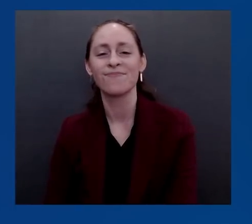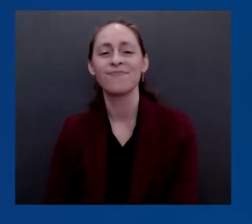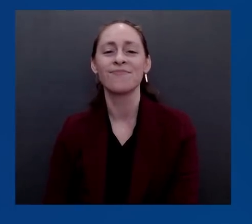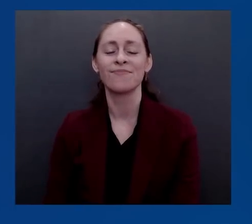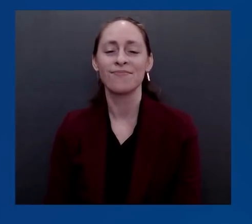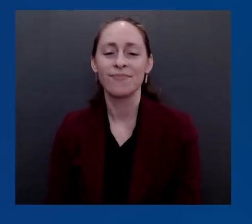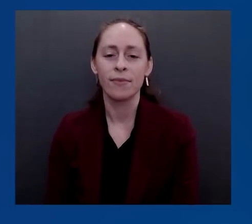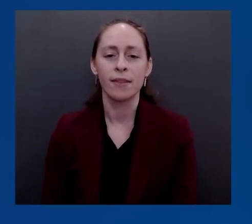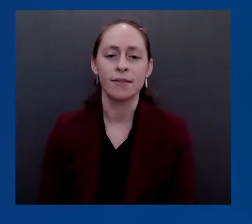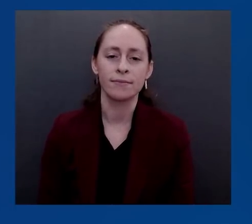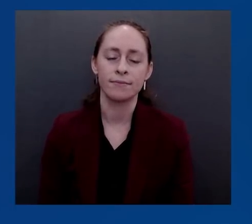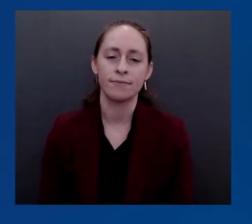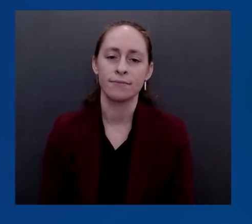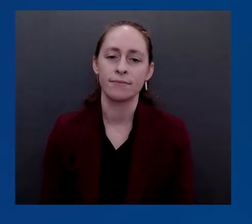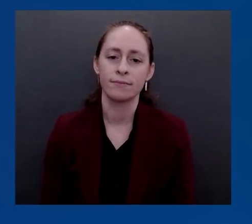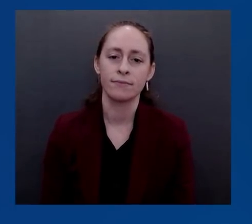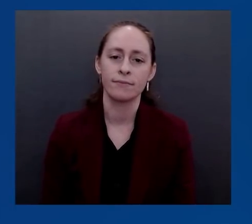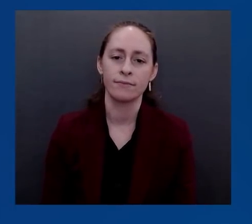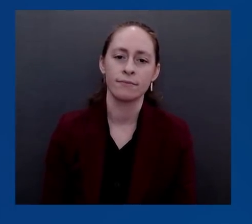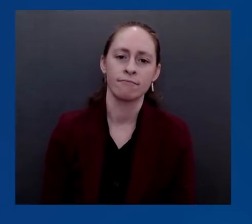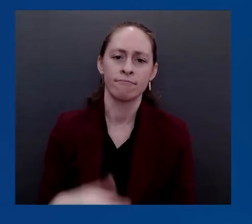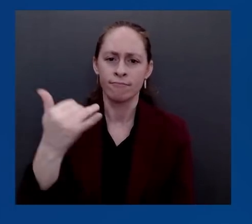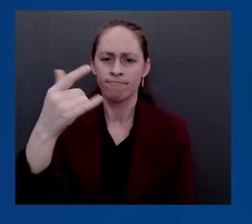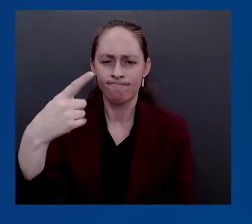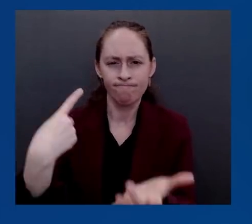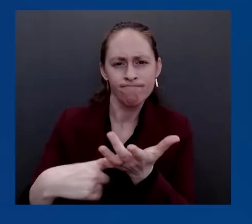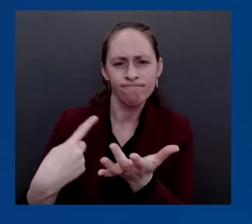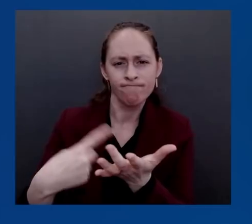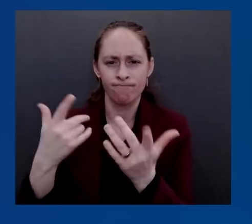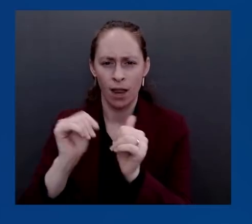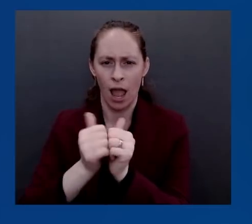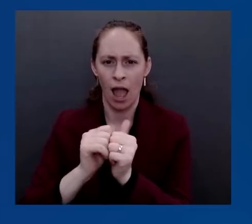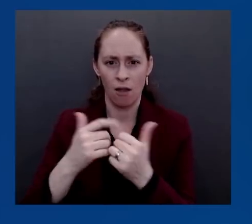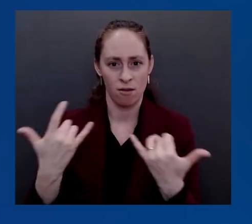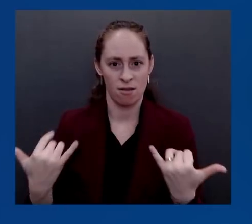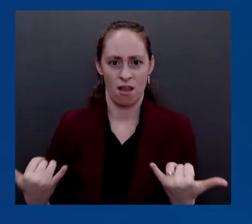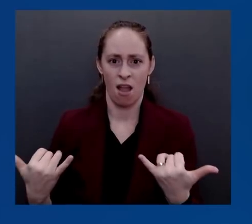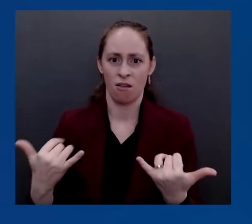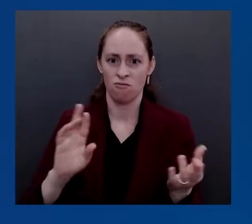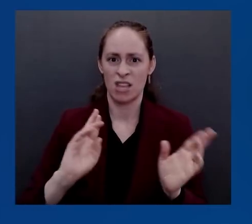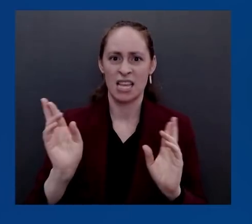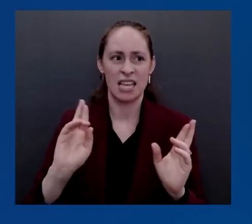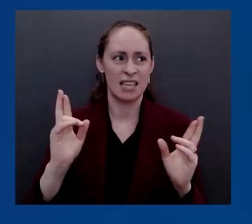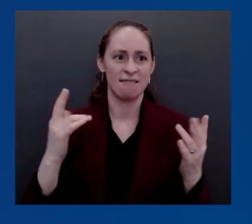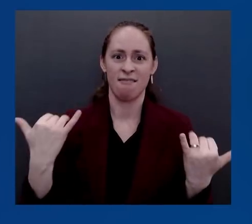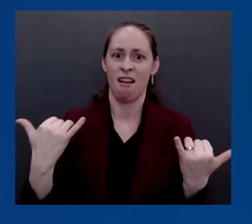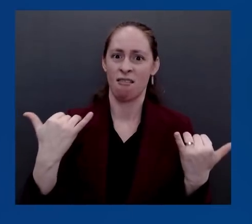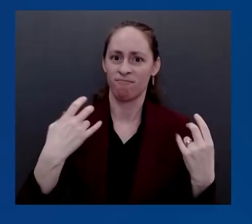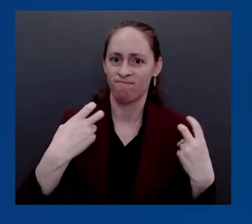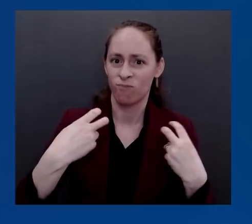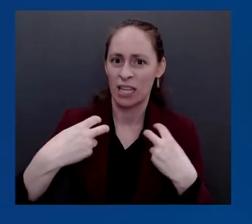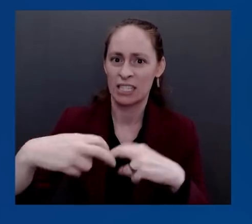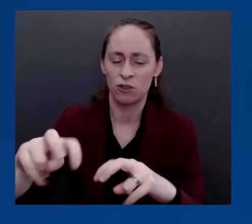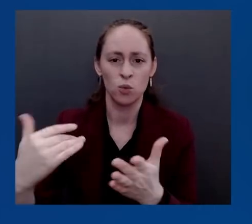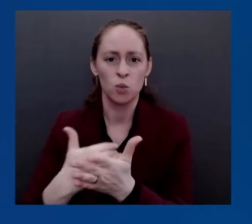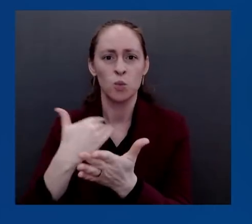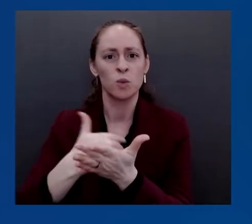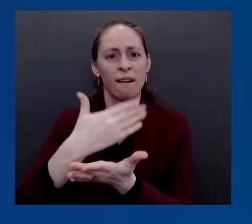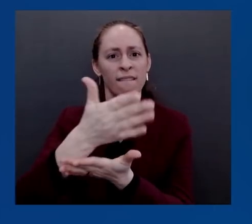are there specific benchmarks that you're looking at? Is it still a transmission or are there -- is there a certain rate that you want to hit